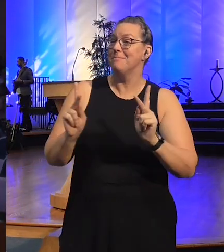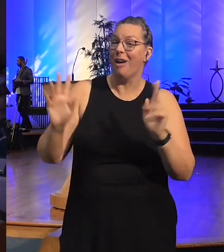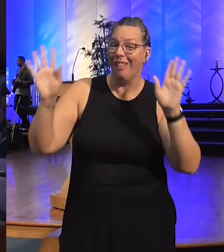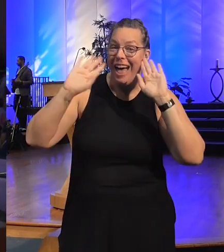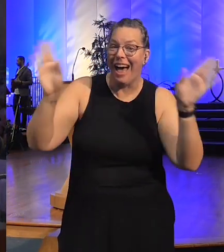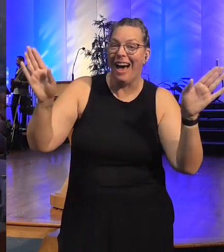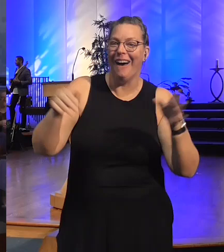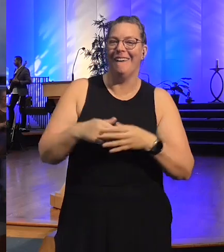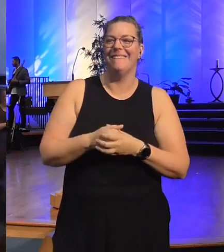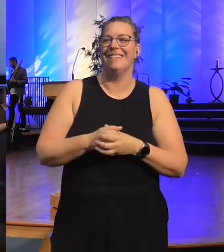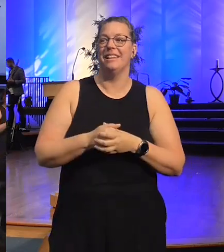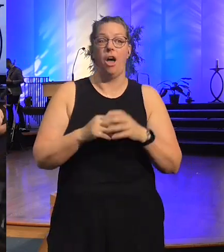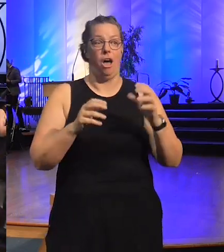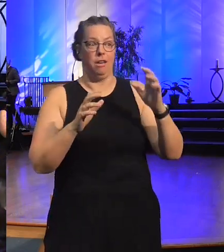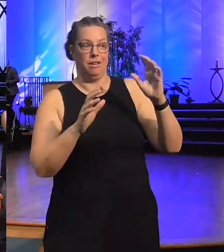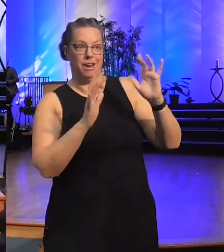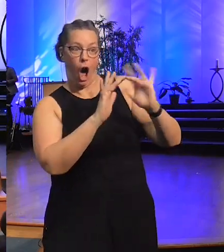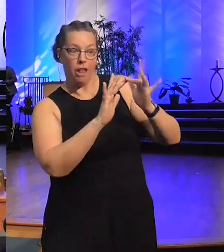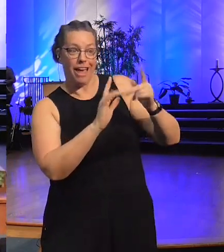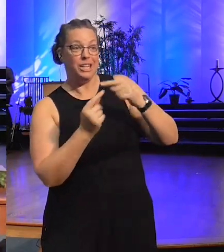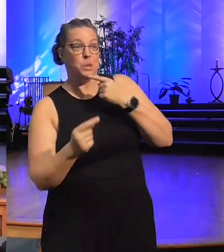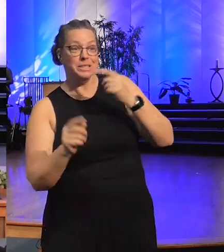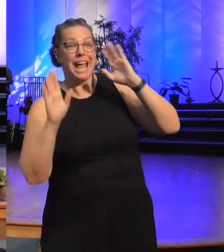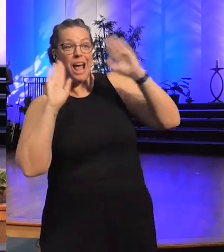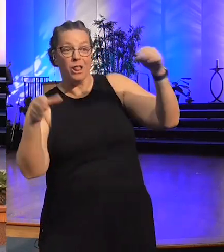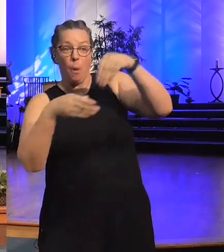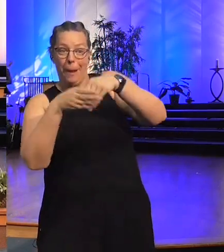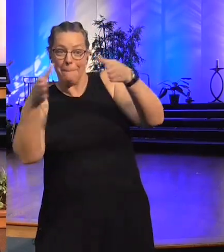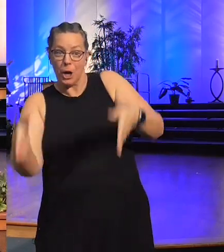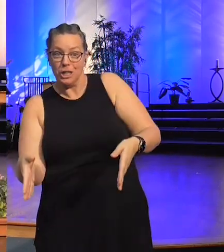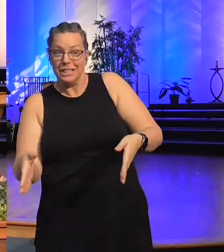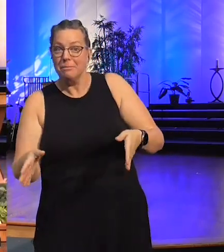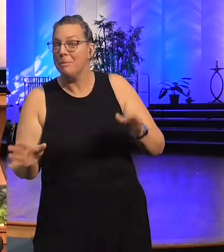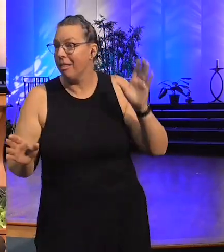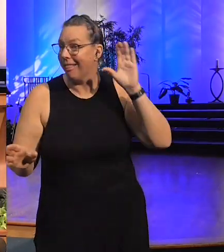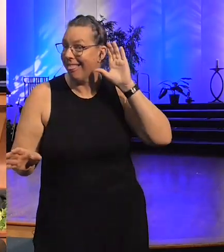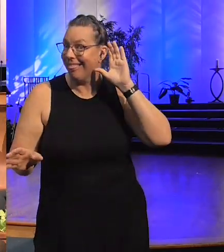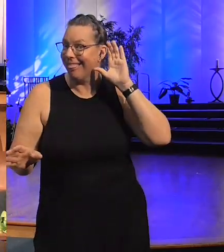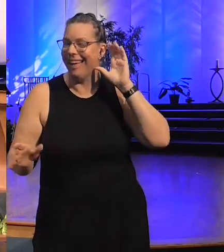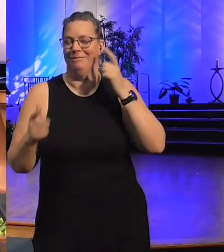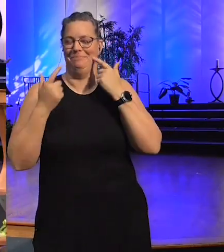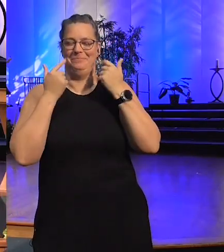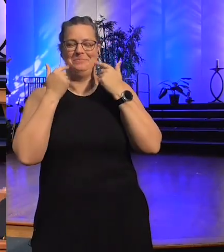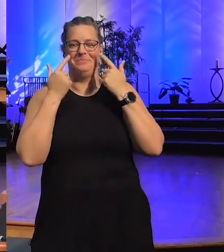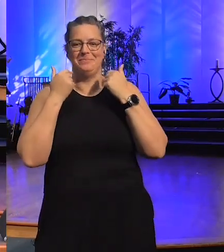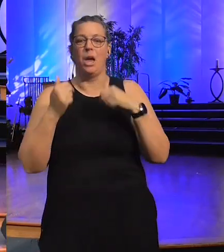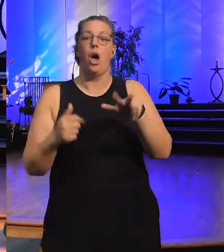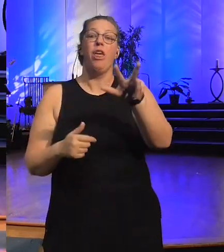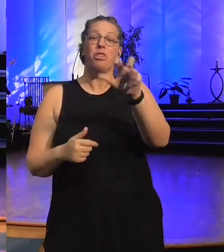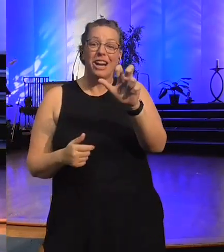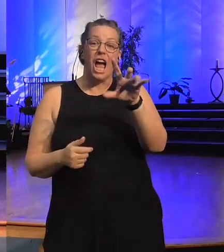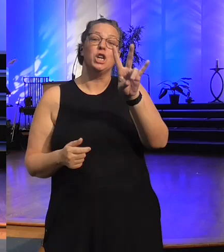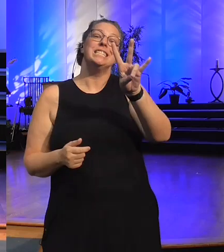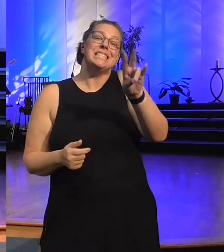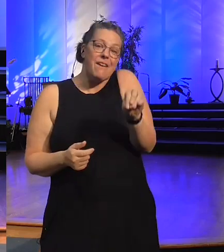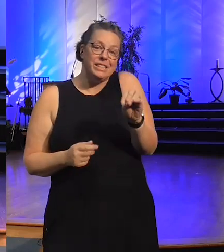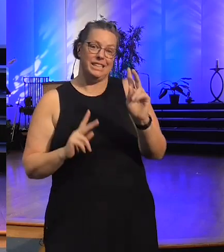people online will you say hello inperson people we've got uh 370 people watching us live online